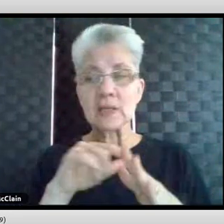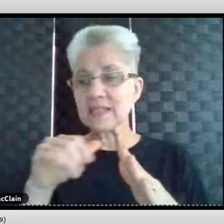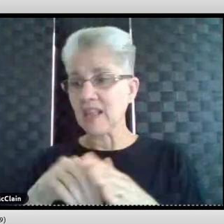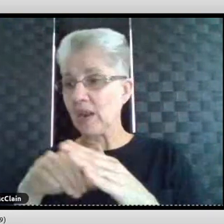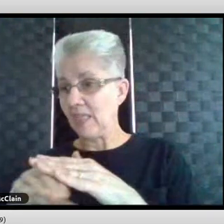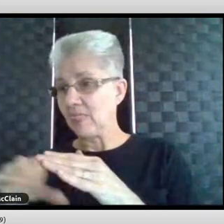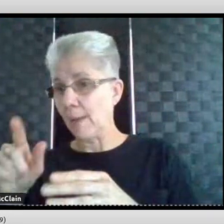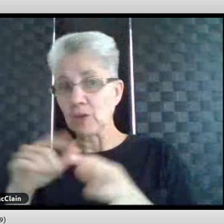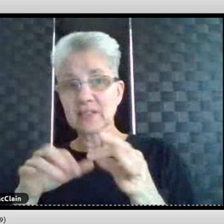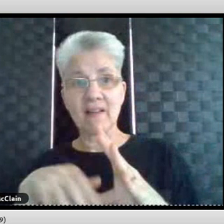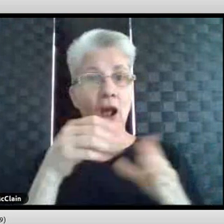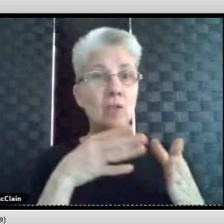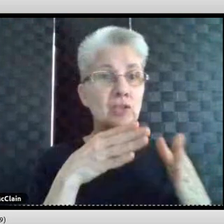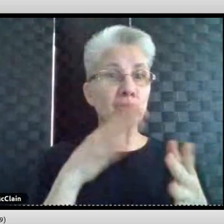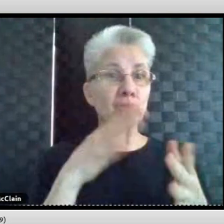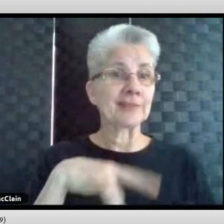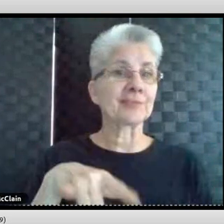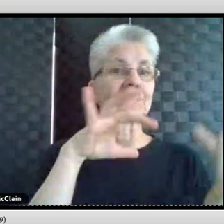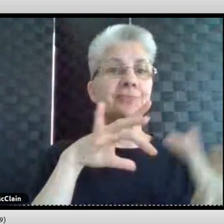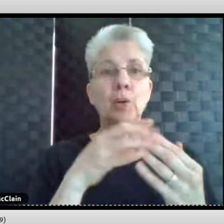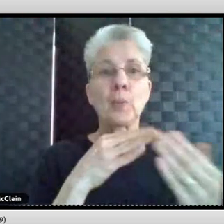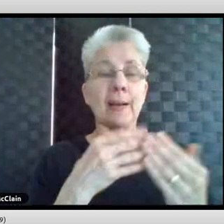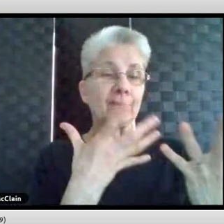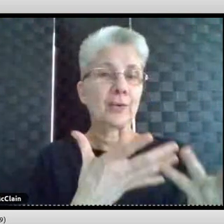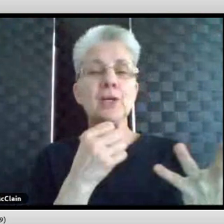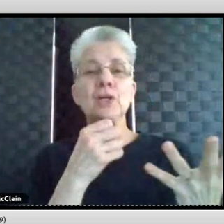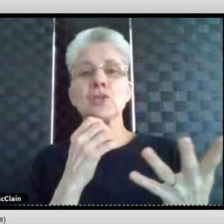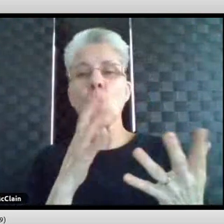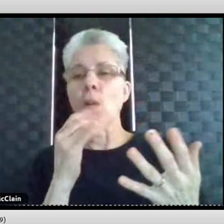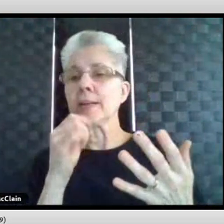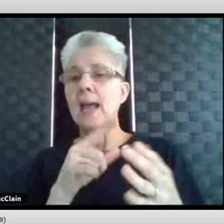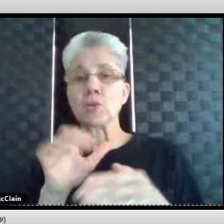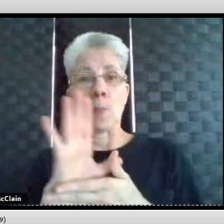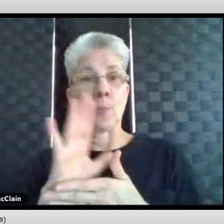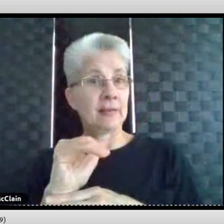instead of roaming around or whatever, and so why not do movie nights?